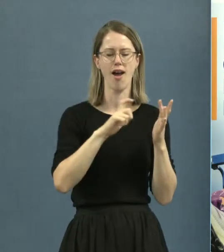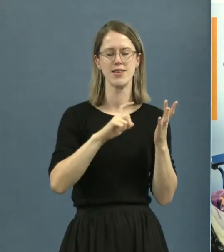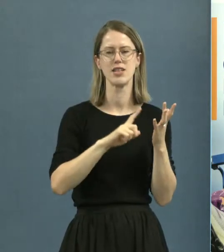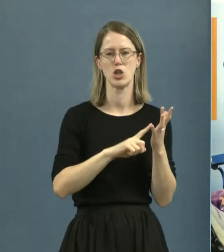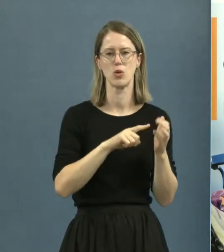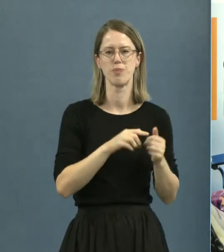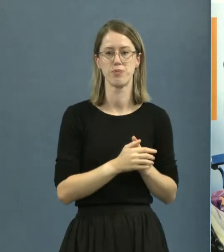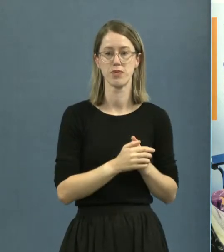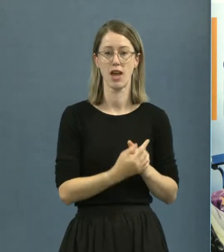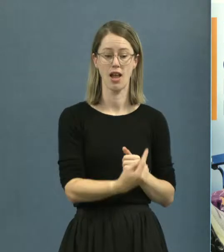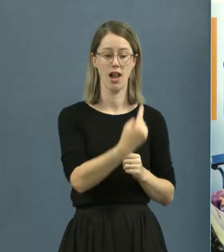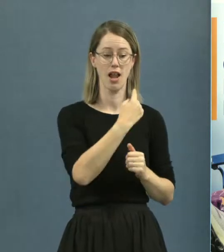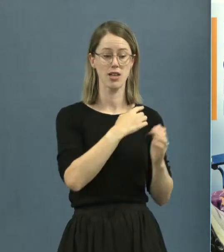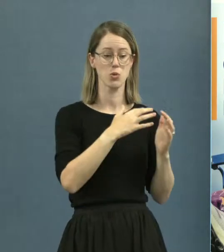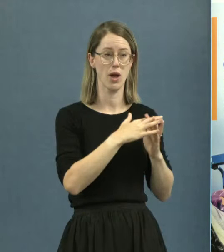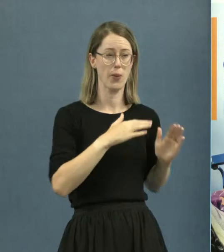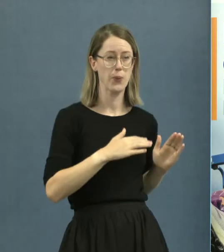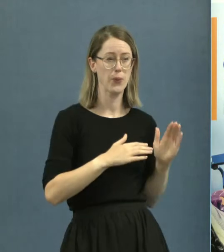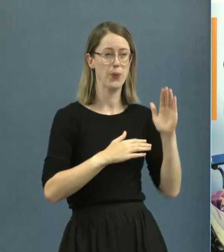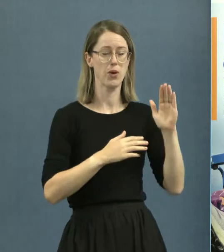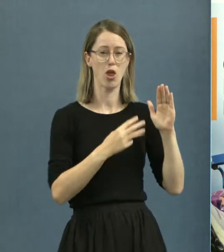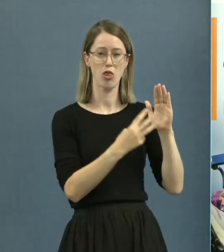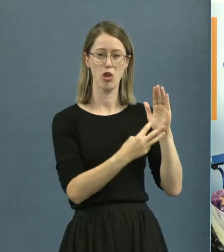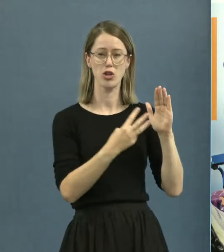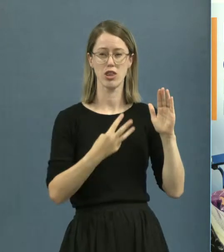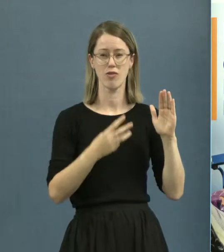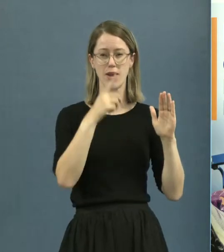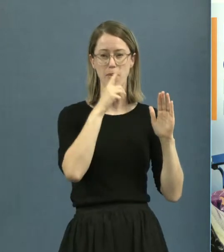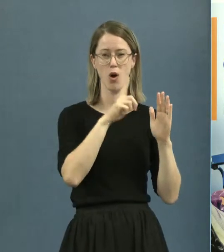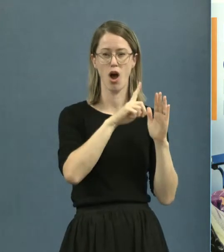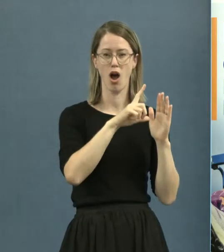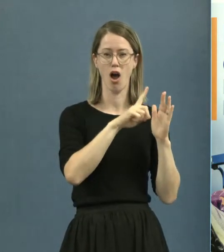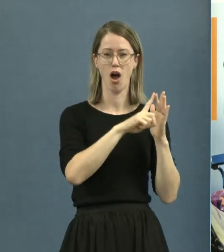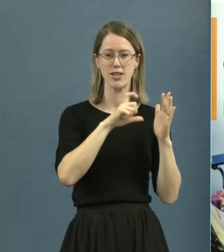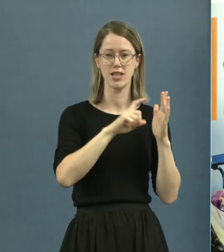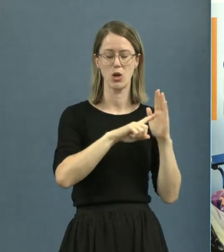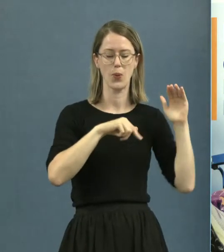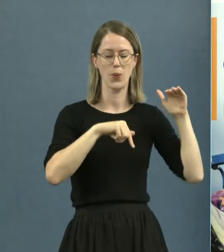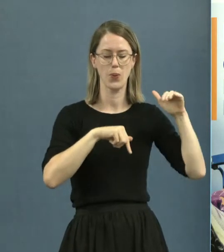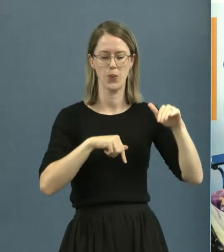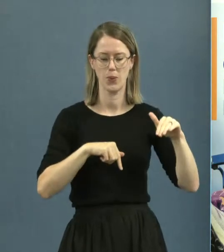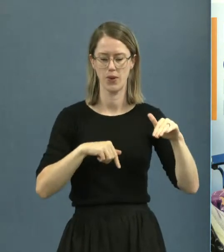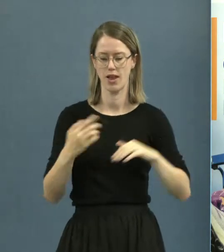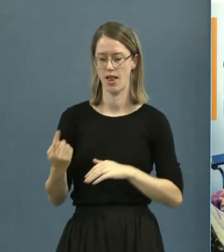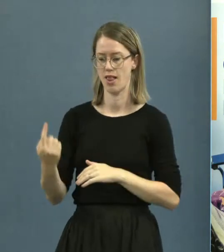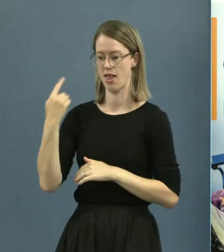receiving ICU-level care. That is down on last week's peak of